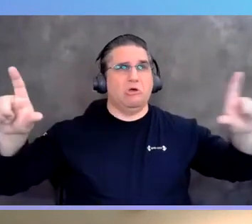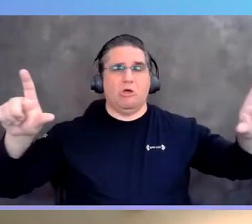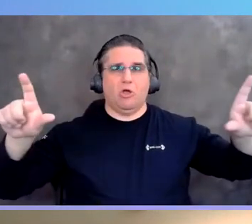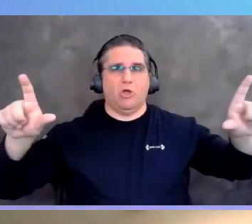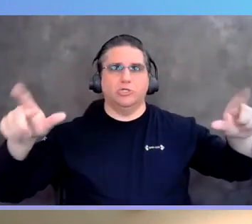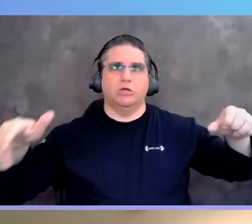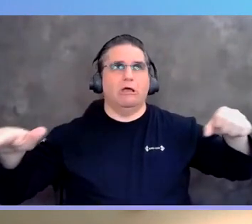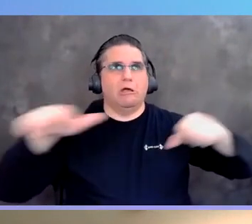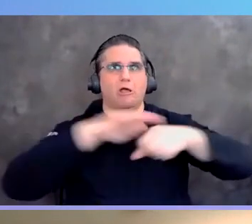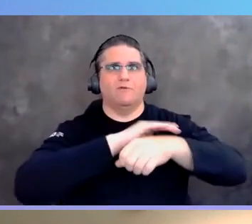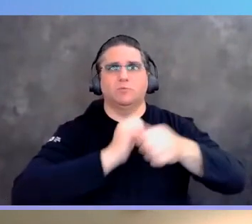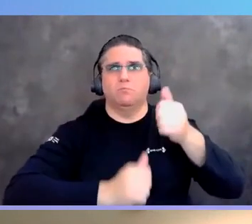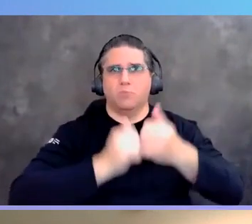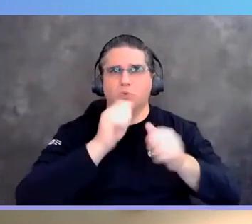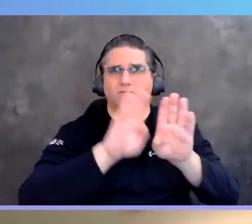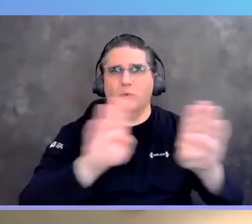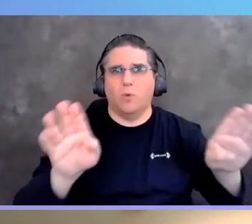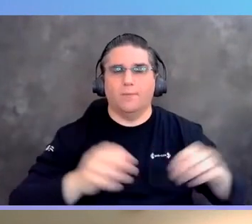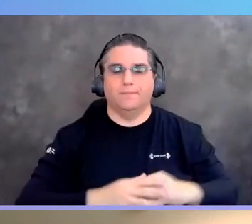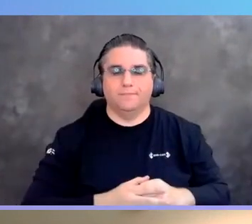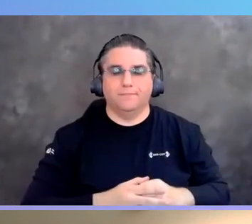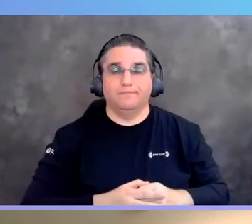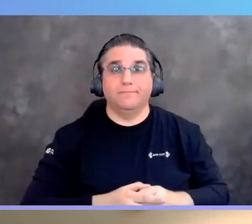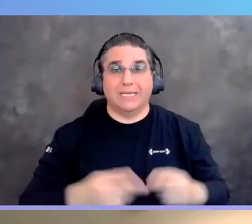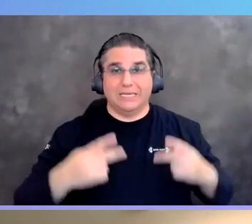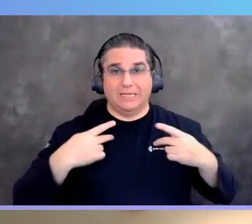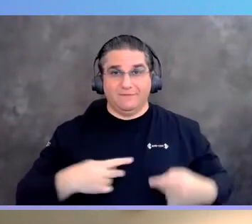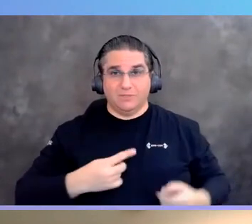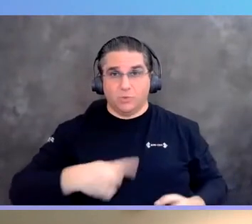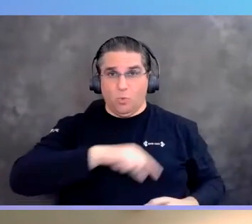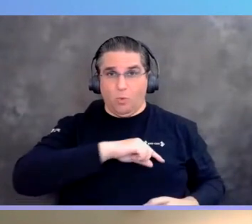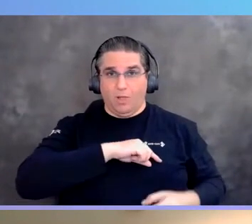physical quality of the image. Uh, there is a number three,